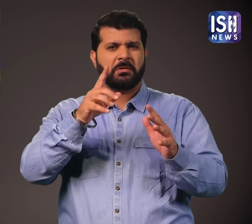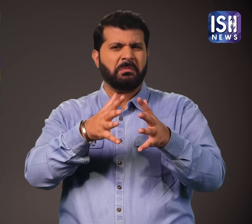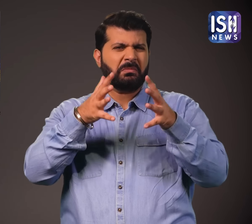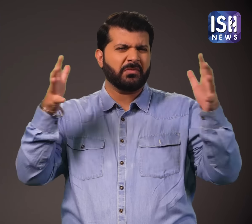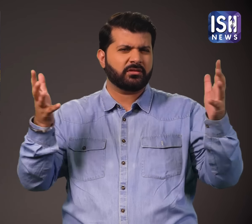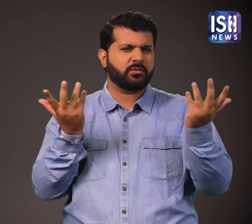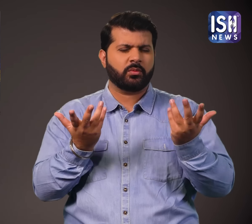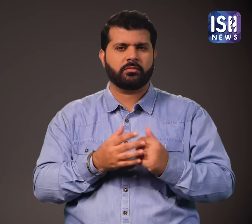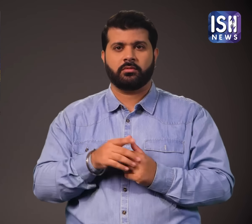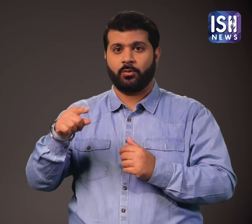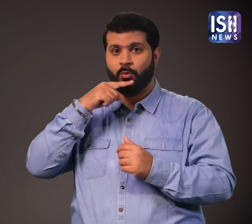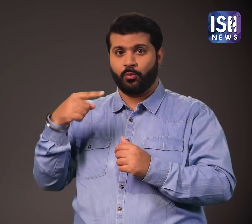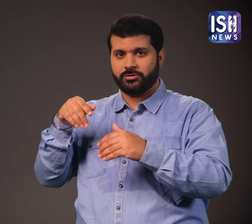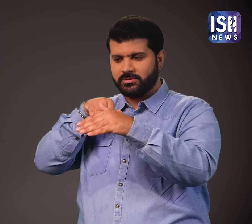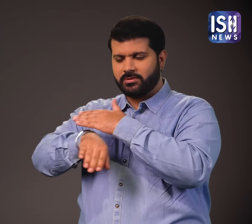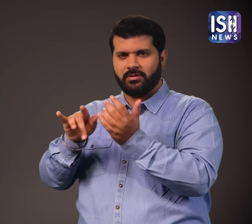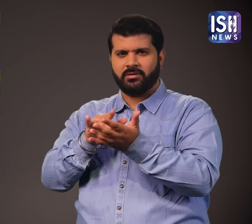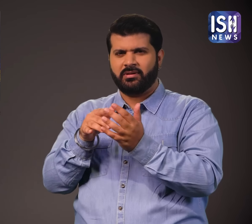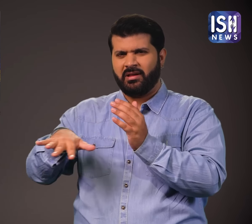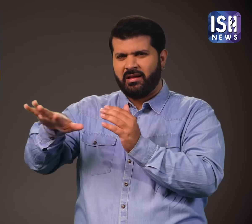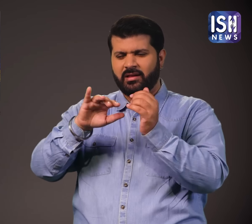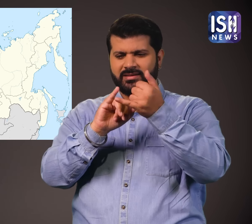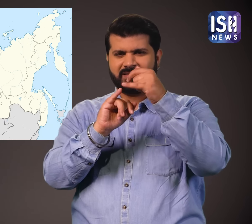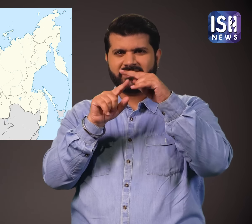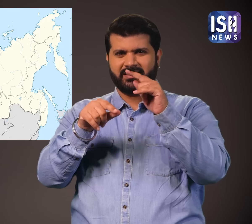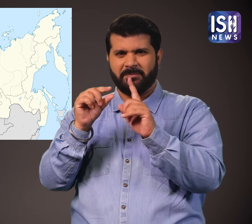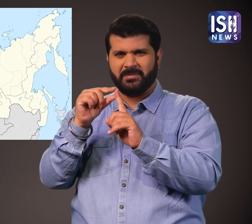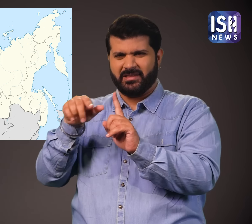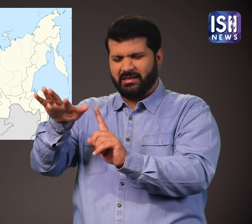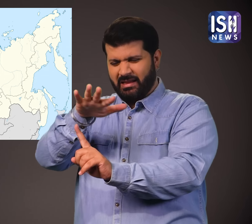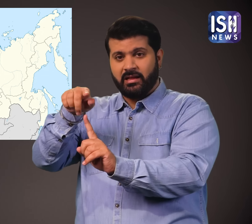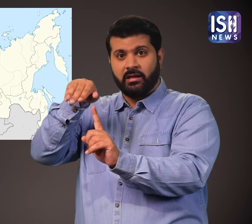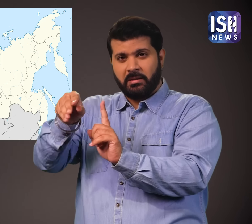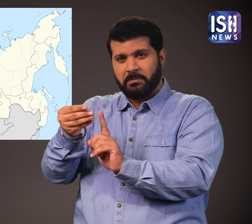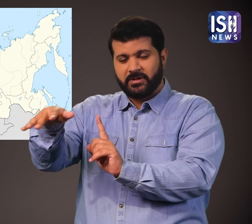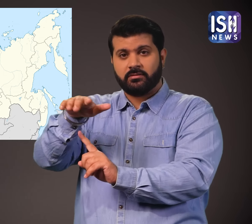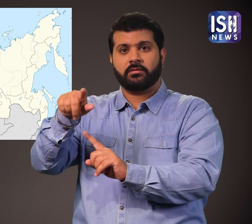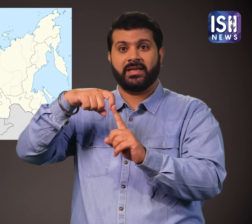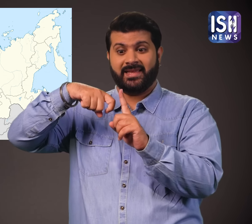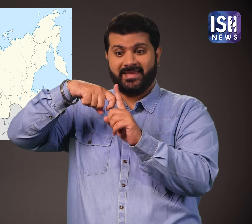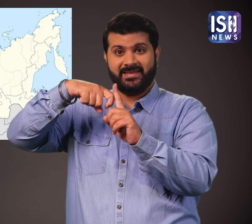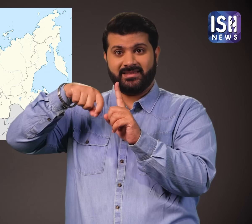One major example is the Kirishi refinery near Saint Petersburg in Russia,